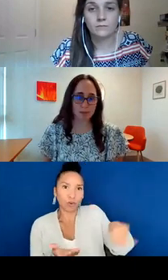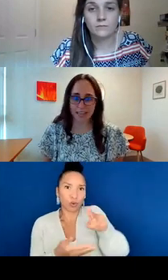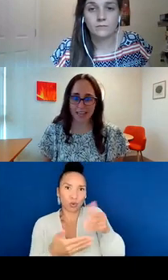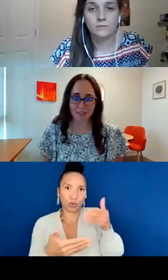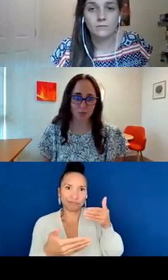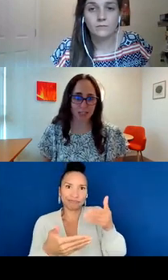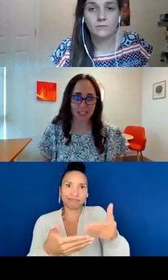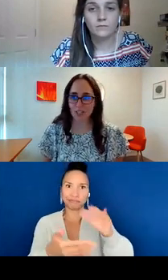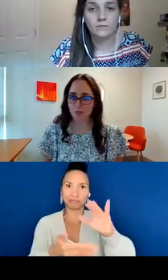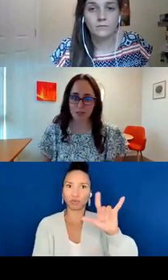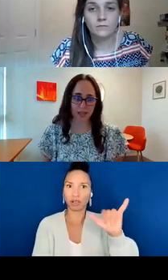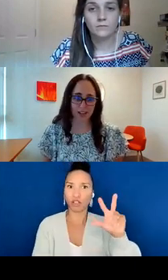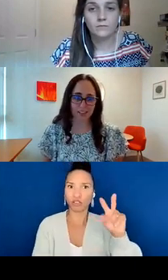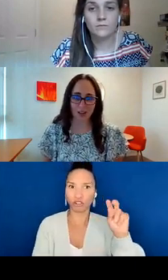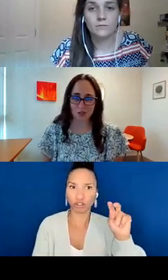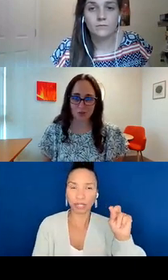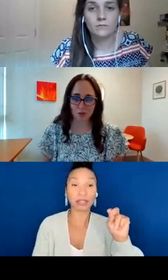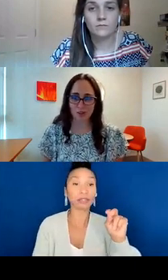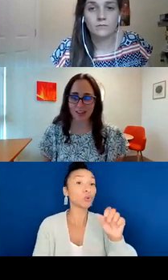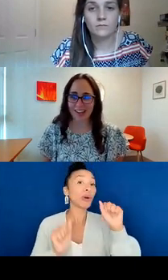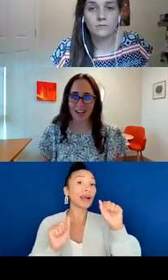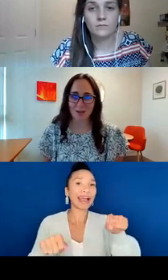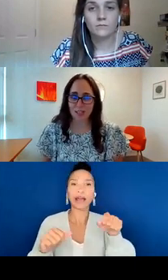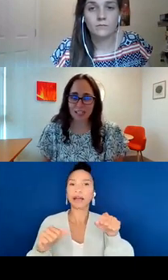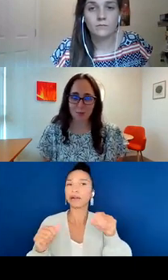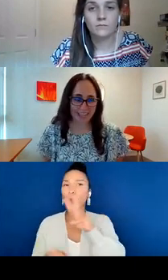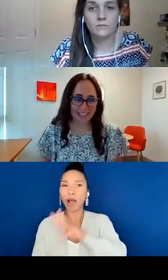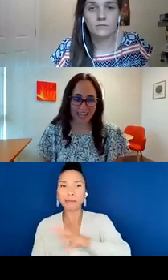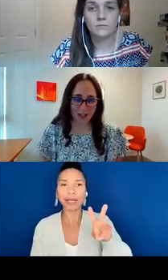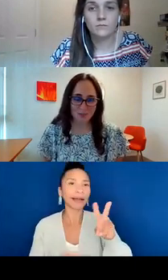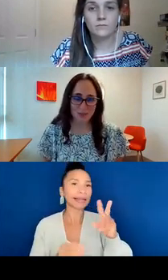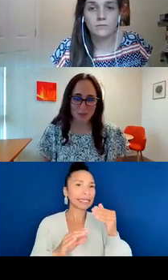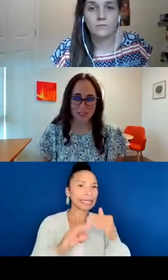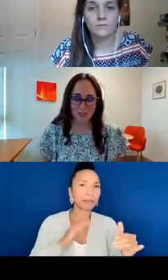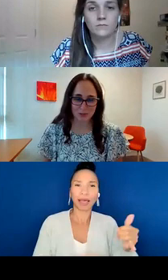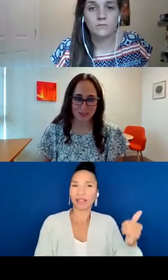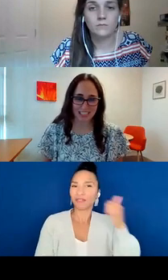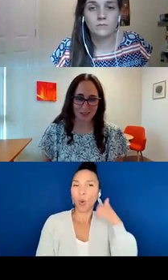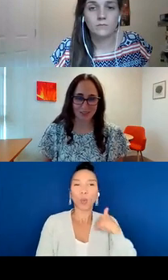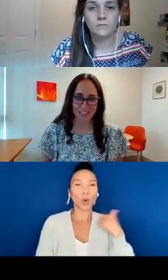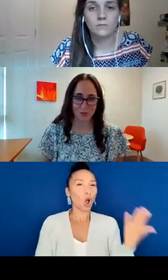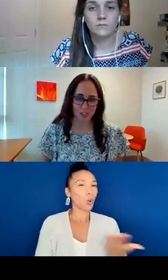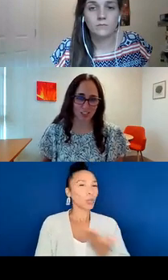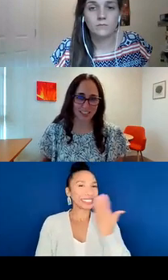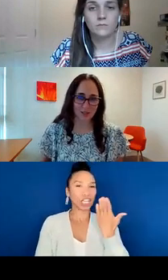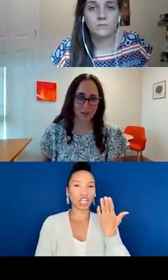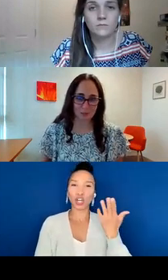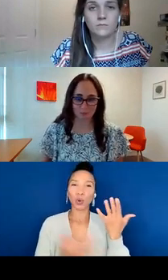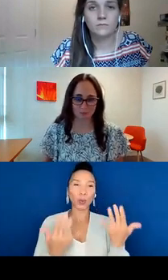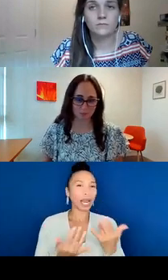through our website, directly through email, on the phone, we're here waiting to help. So please do reach out if any questions come up.